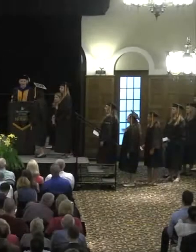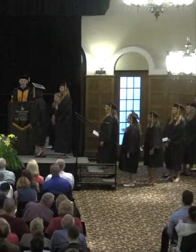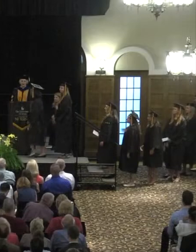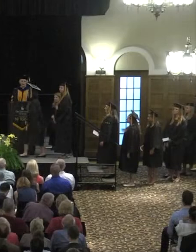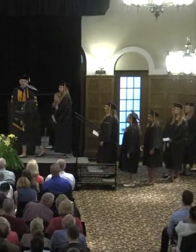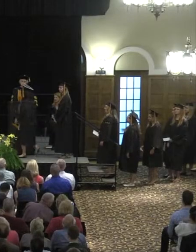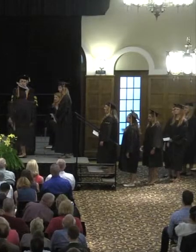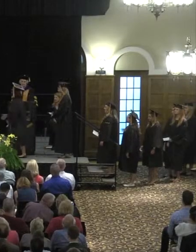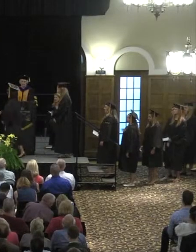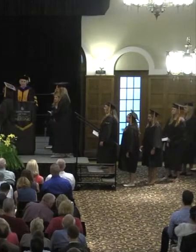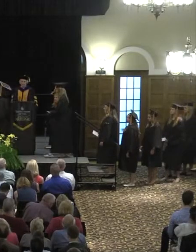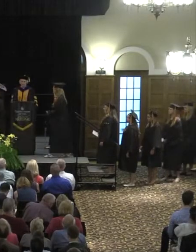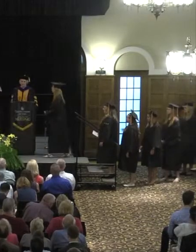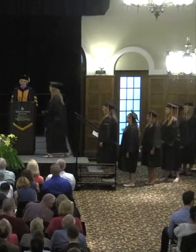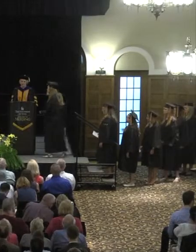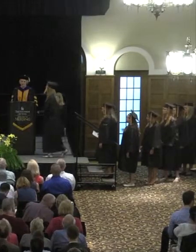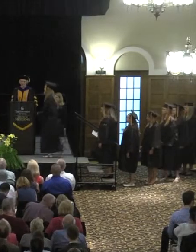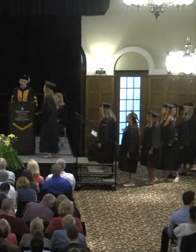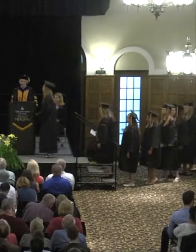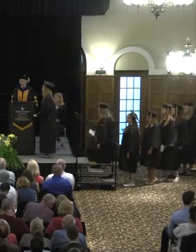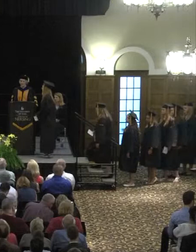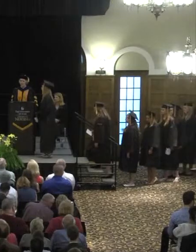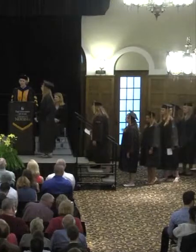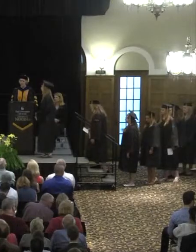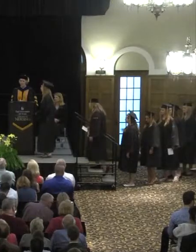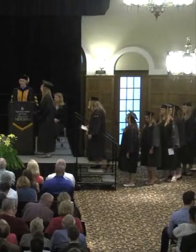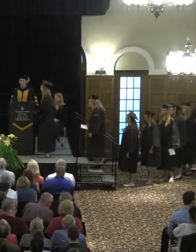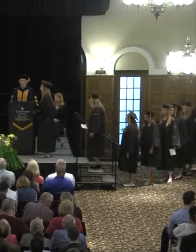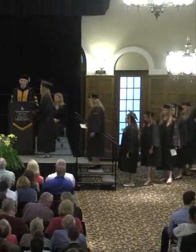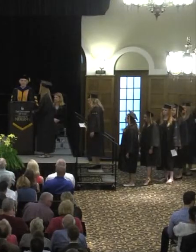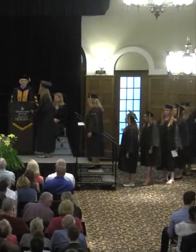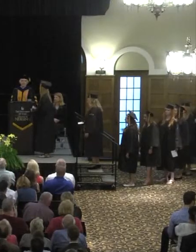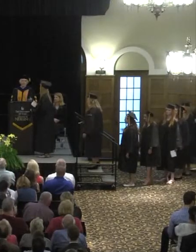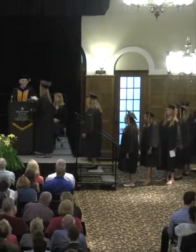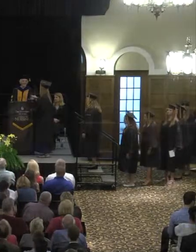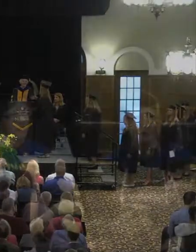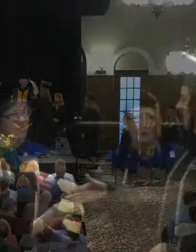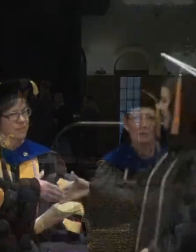Ariel Pierson, BSN, Bachelor of Science in Nursing.